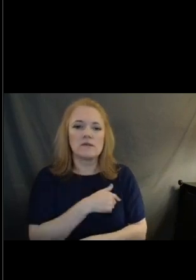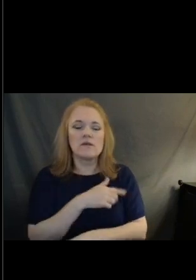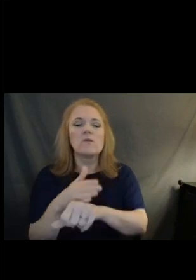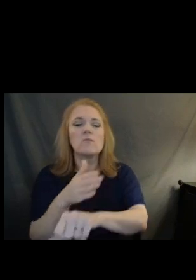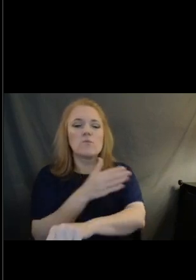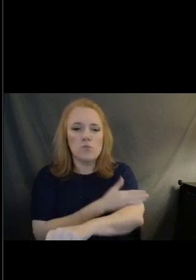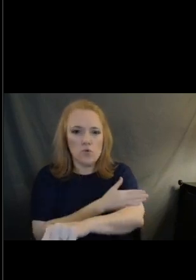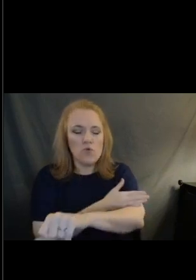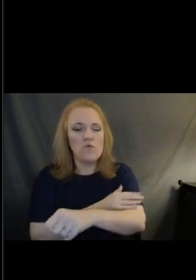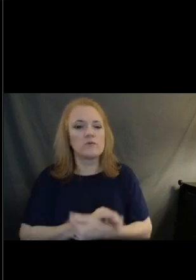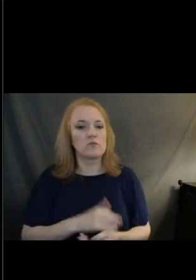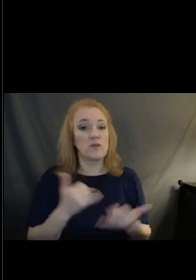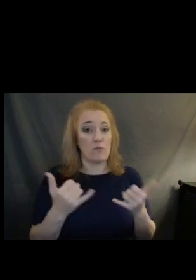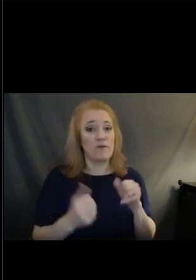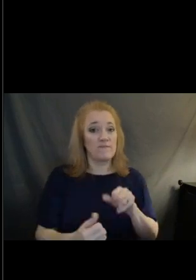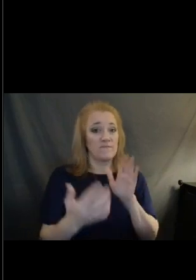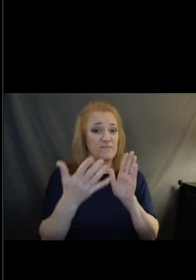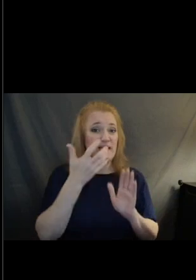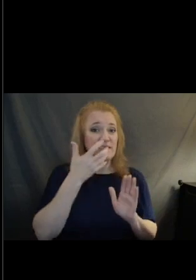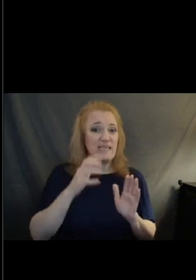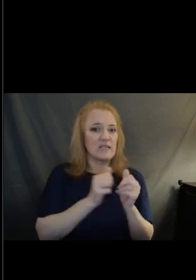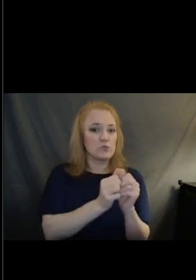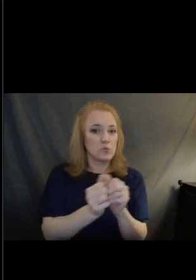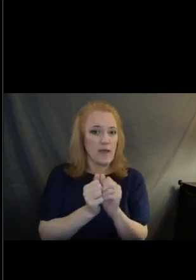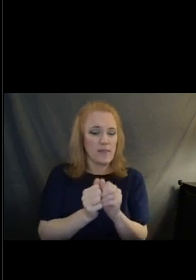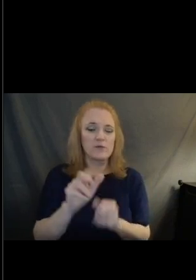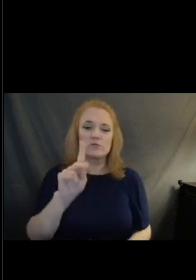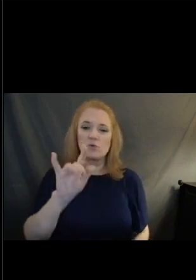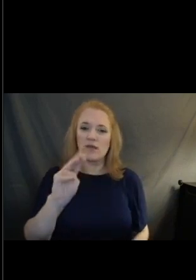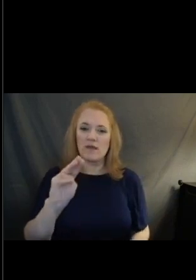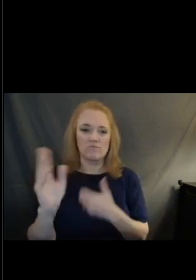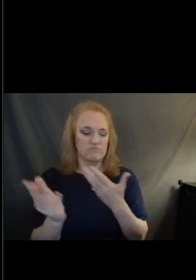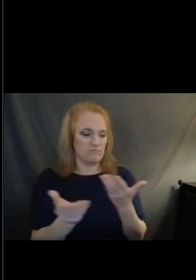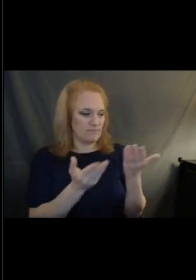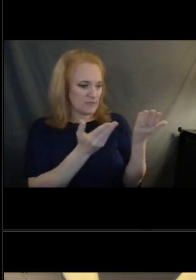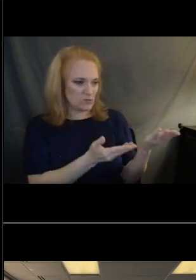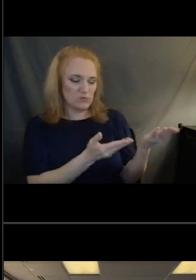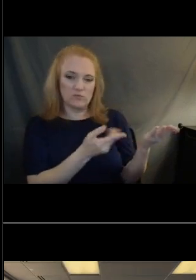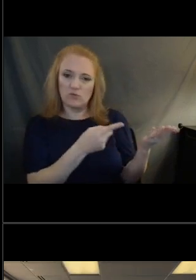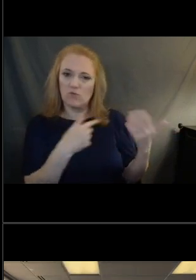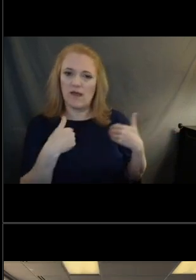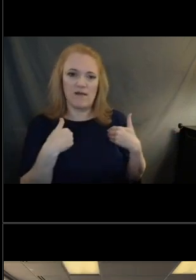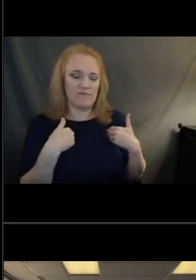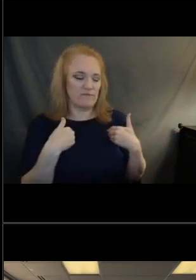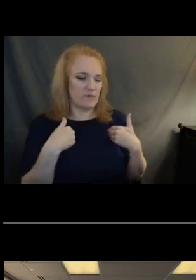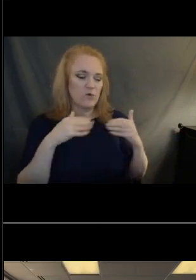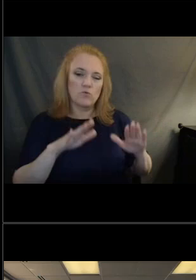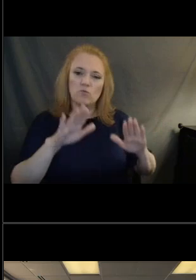face extreme heat head on. So back, Kim, back to you. You got such a great treat today everybody.